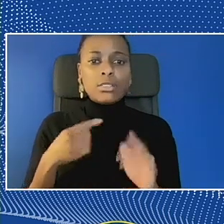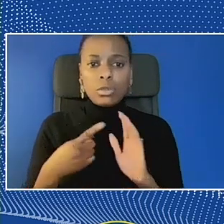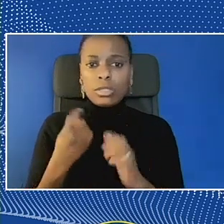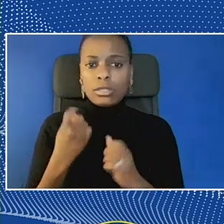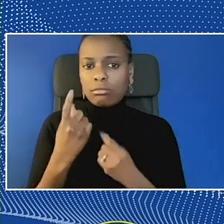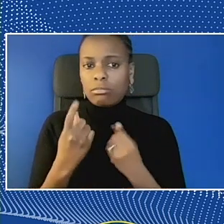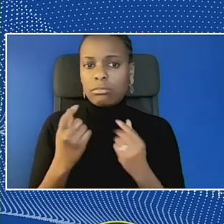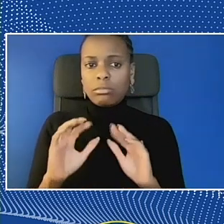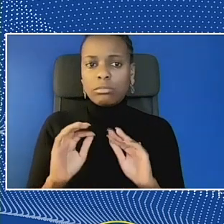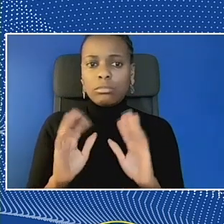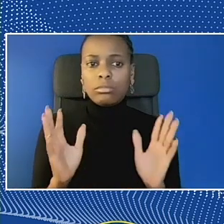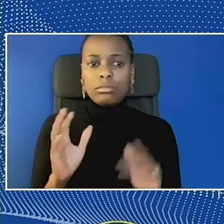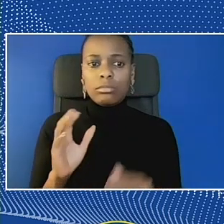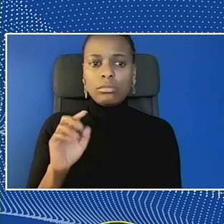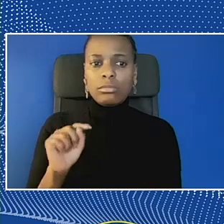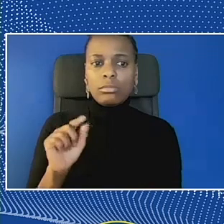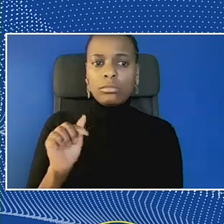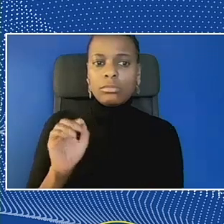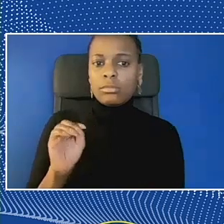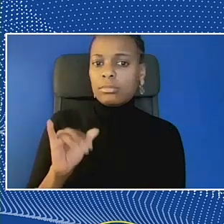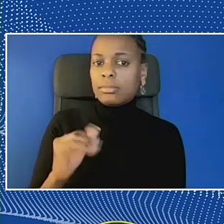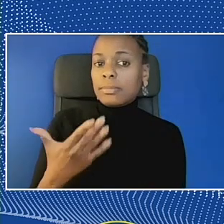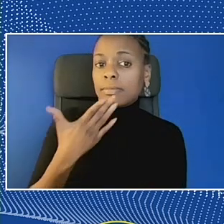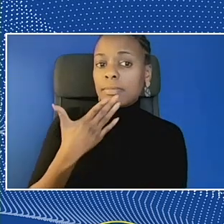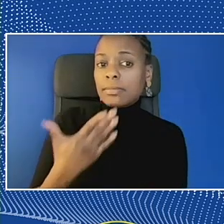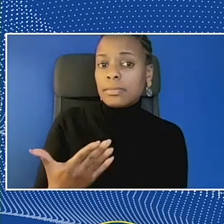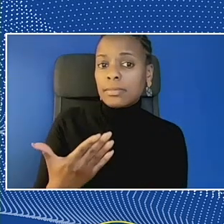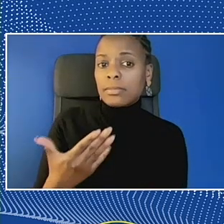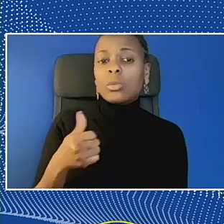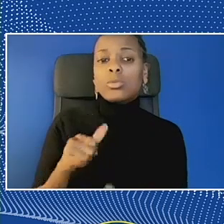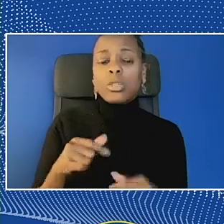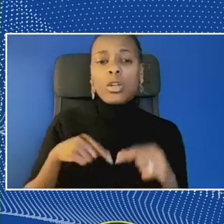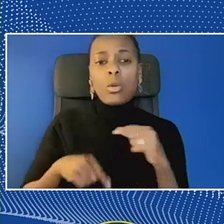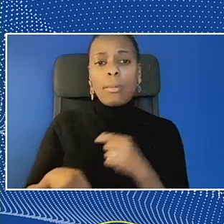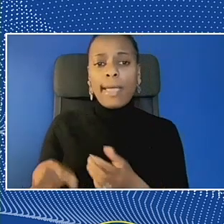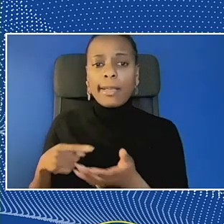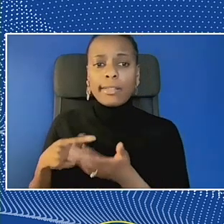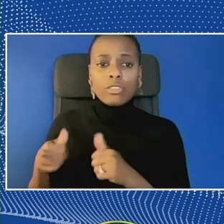Let us go back and try to massage the language a little bit.